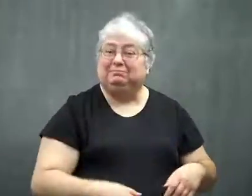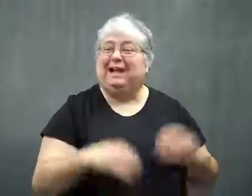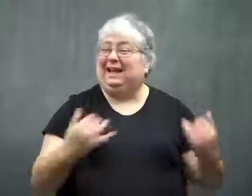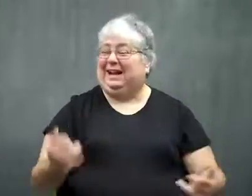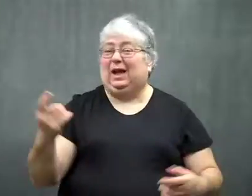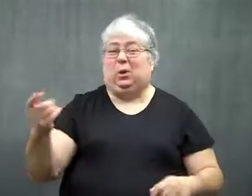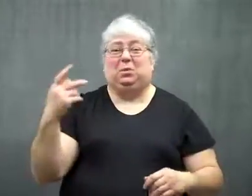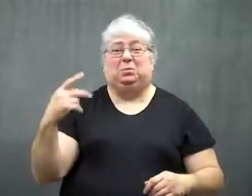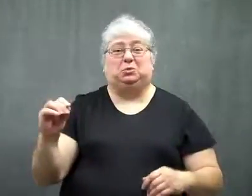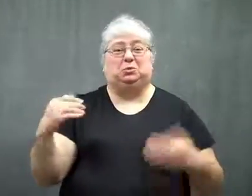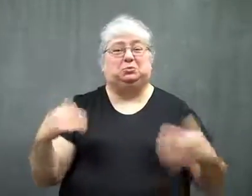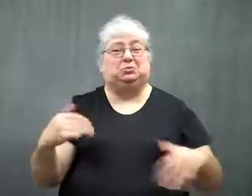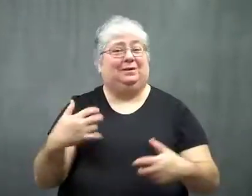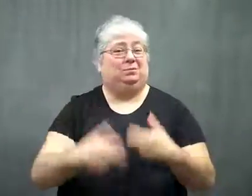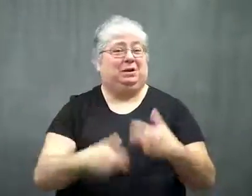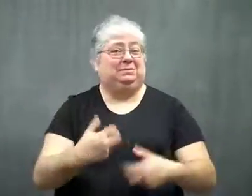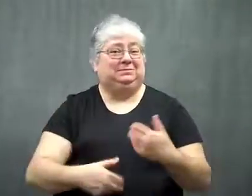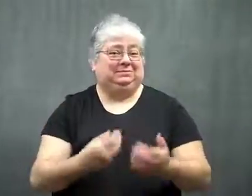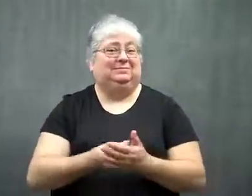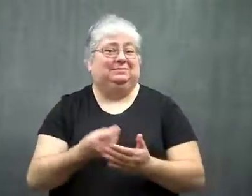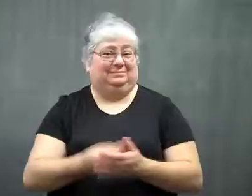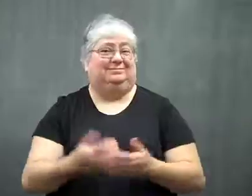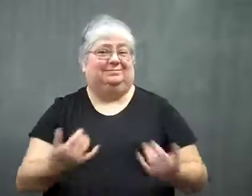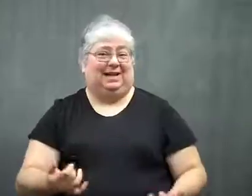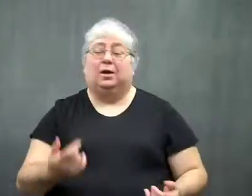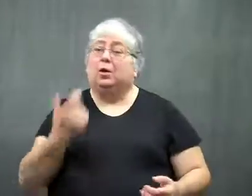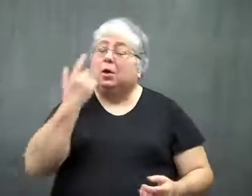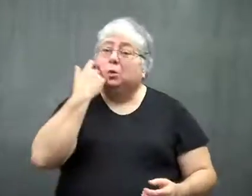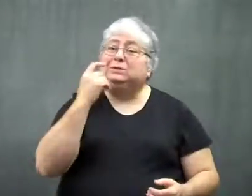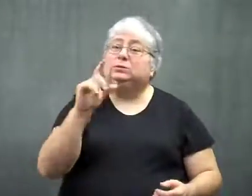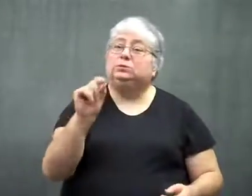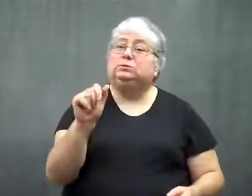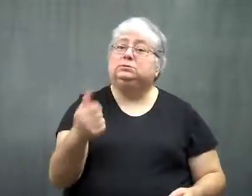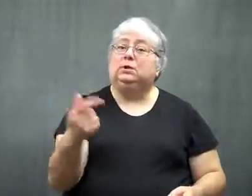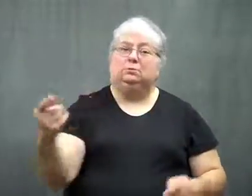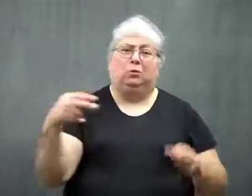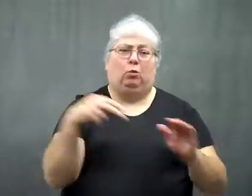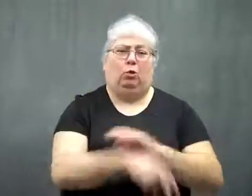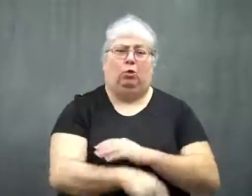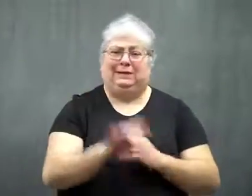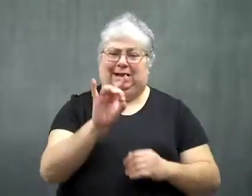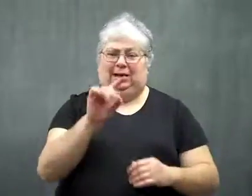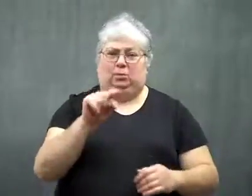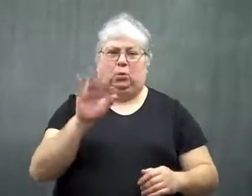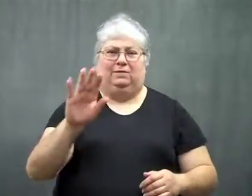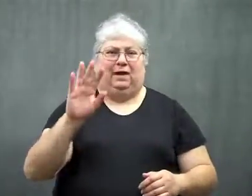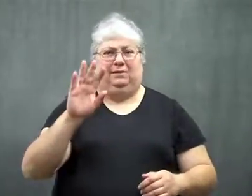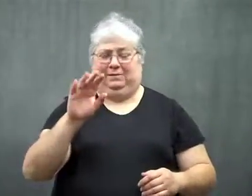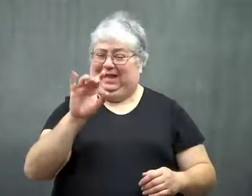It's in financial difficulties now.